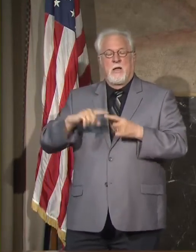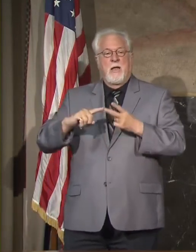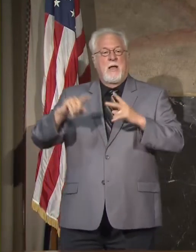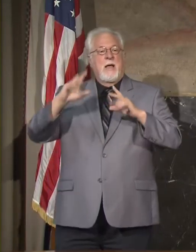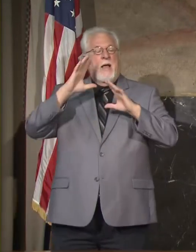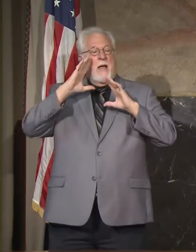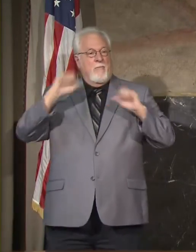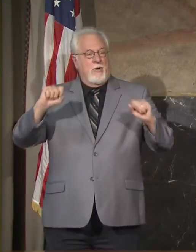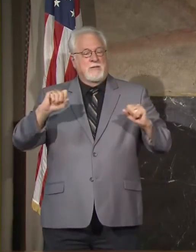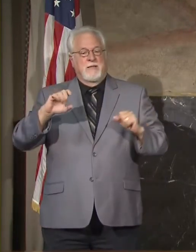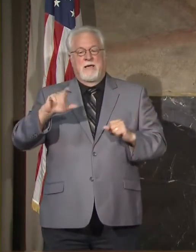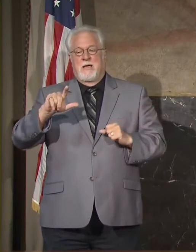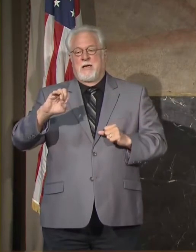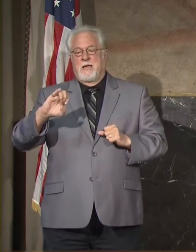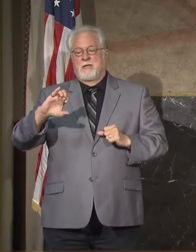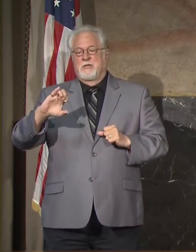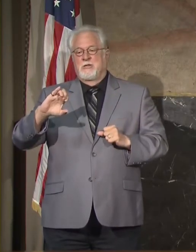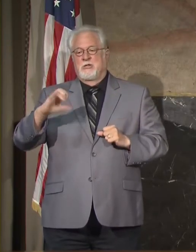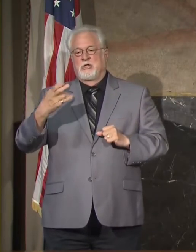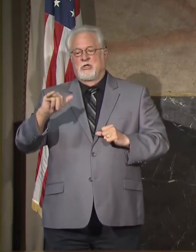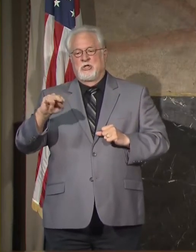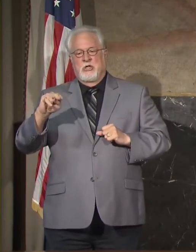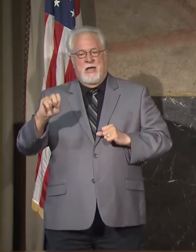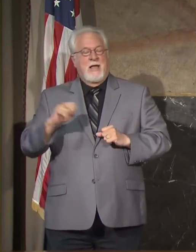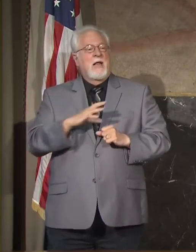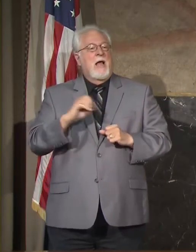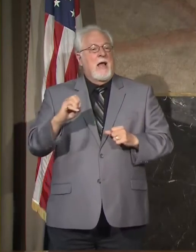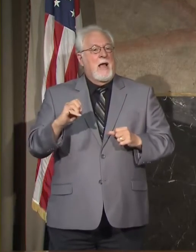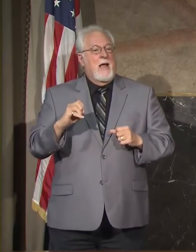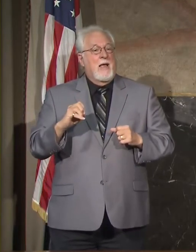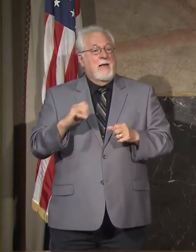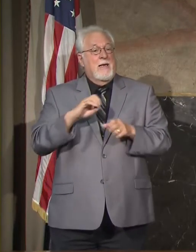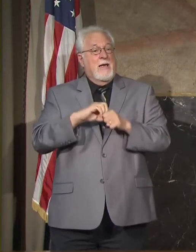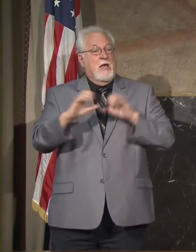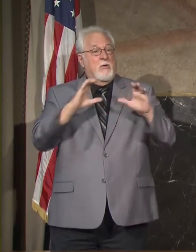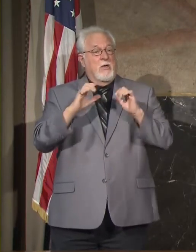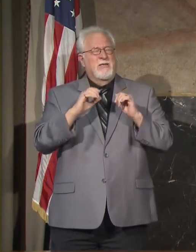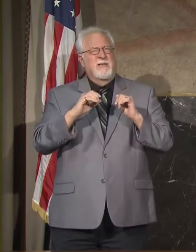Cynthia Lee Shang"((DAN))THE GOVERNOR ALSO MENTIONED HE IS LOOKING TO INCREASE TESTING IN HOT SPOTS IN THE STATE...